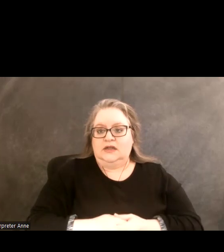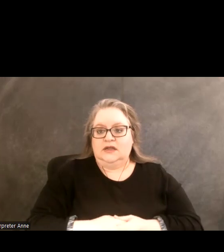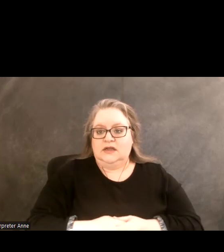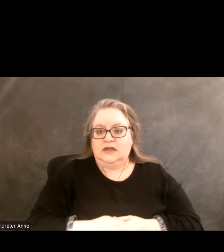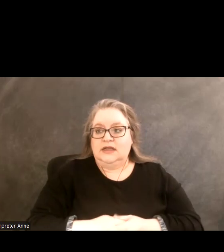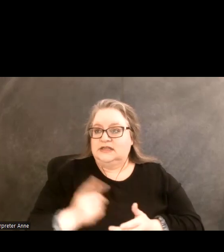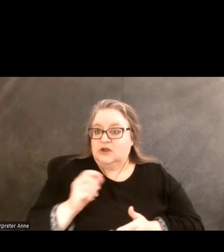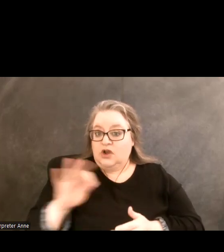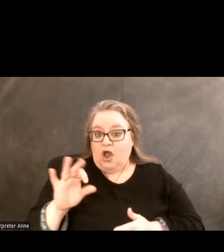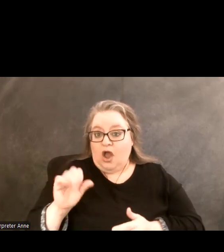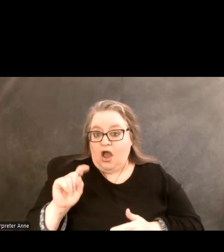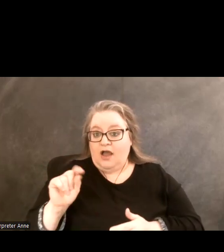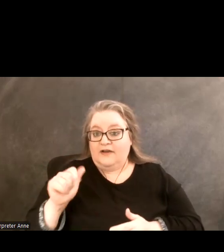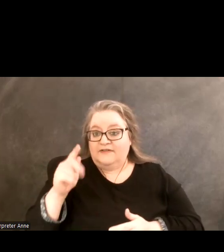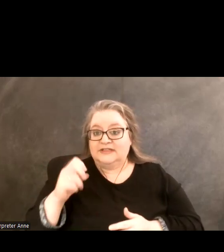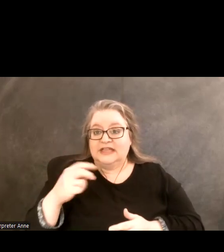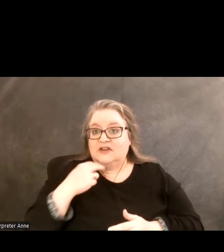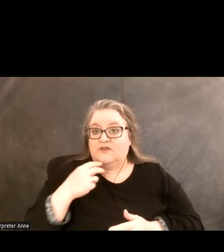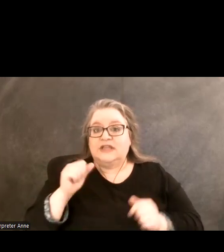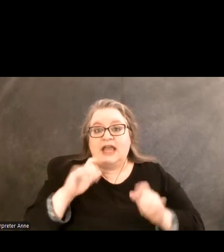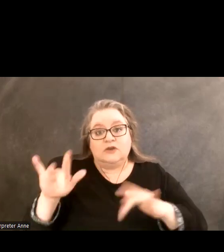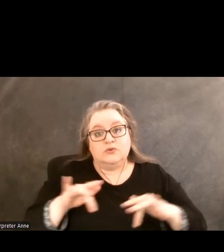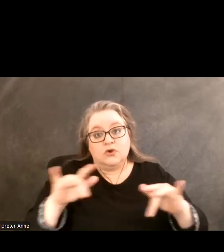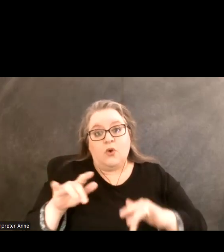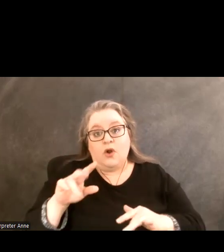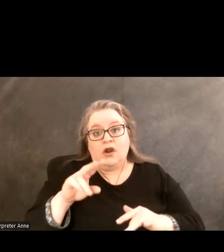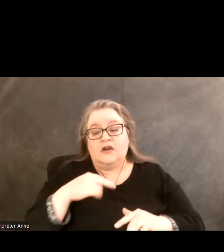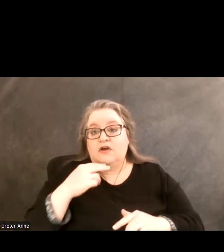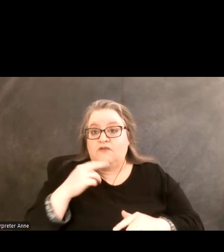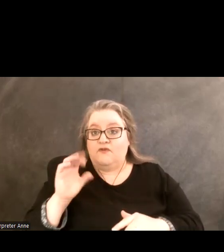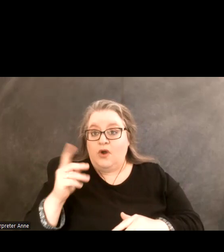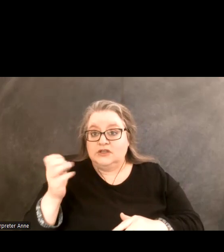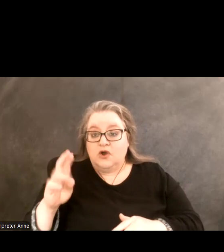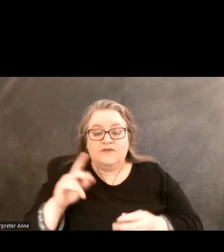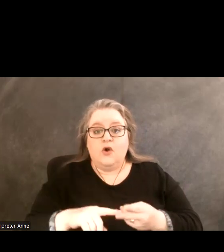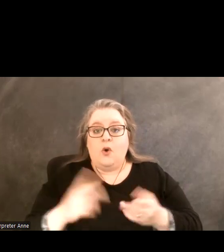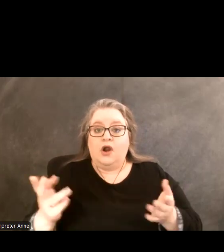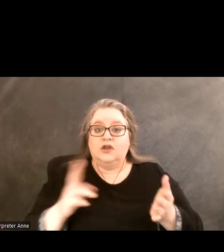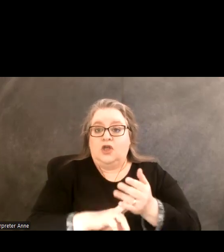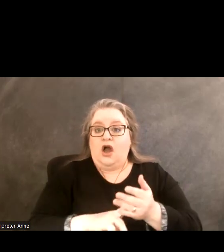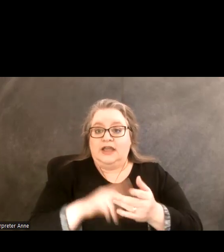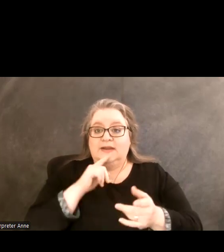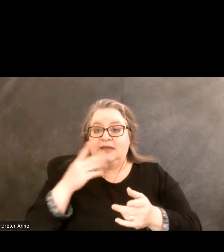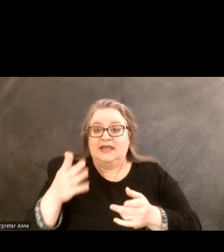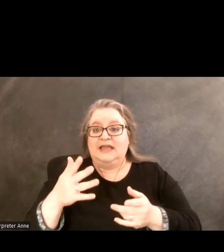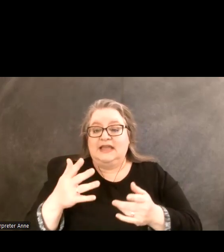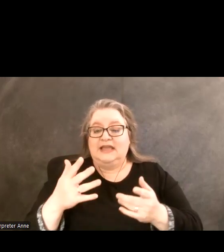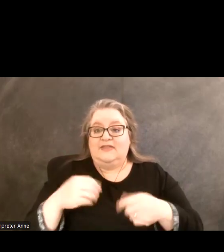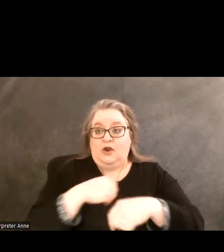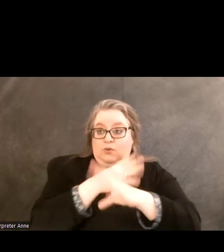where I could record a voice-over or even log in every night and be there synchronously with you just remotely and speak